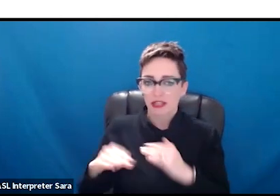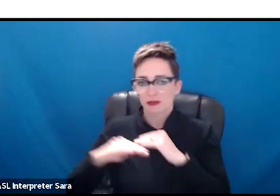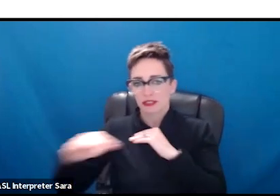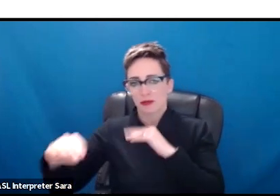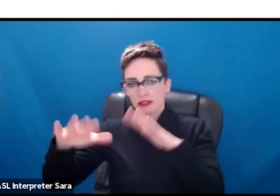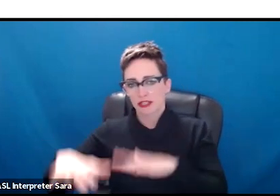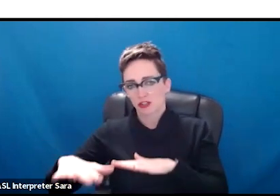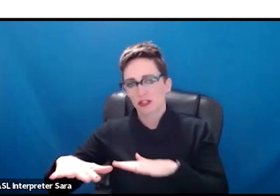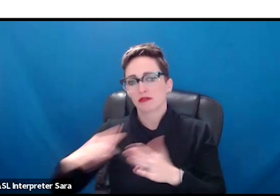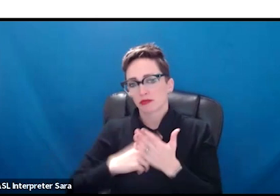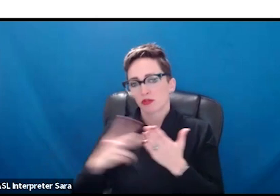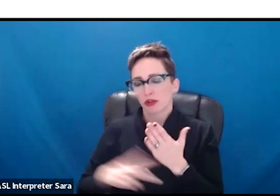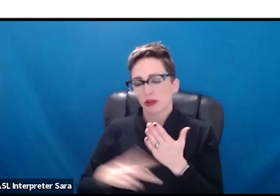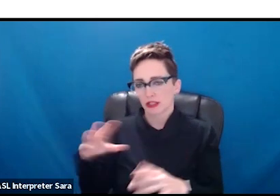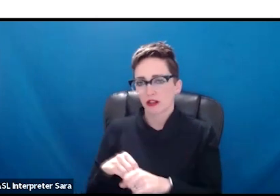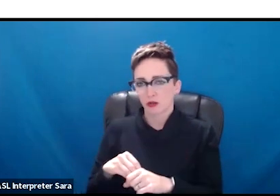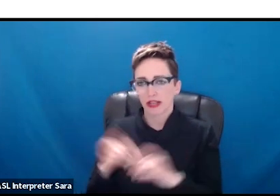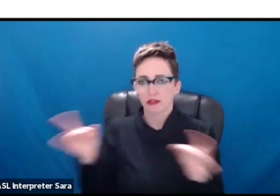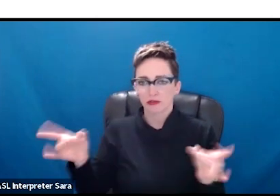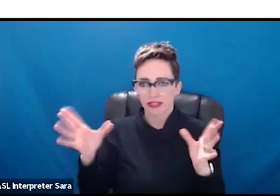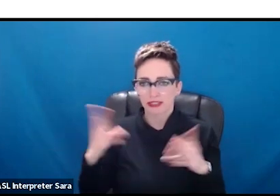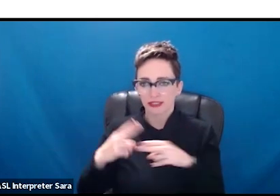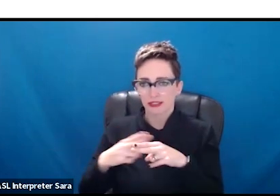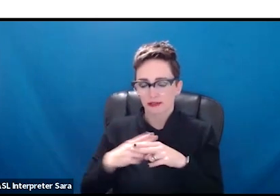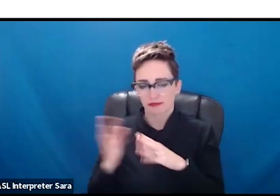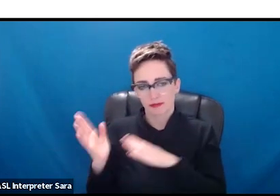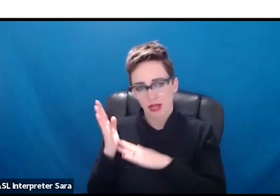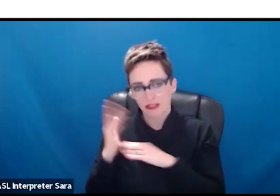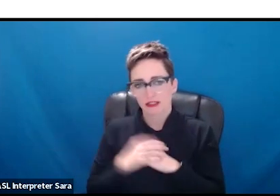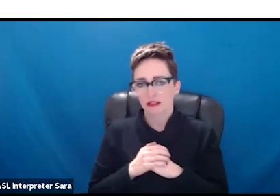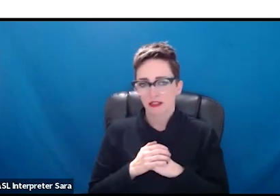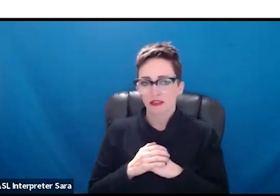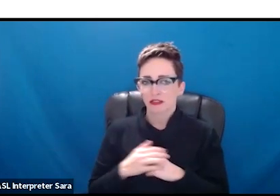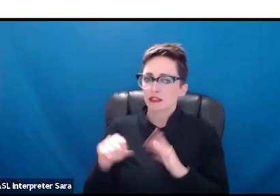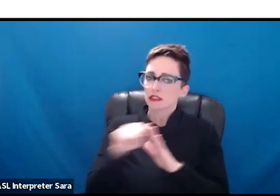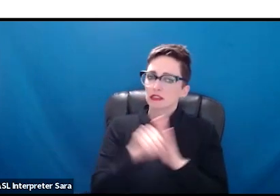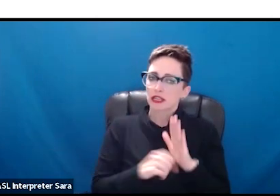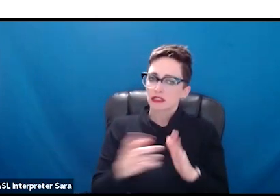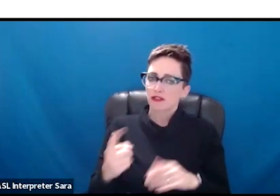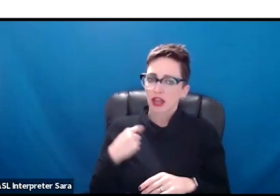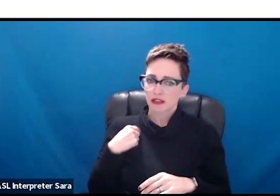States have turned to SAMHSA for national guidelines to expand their crisis systems.